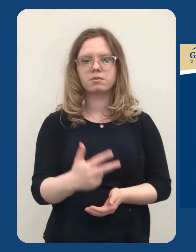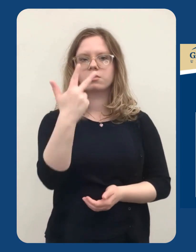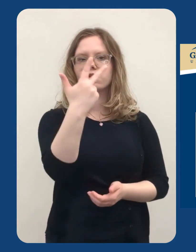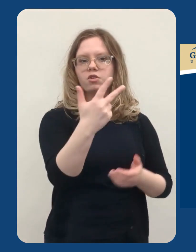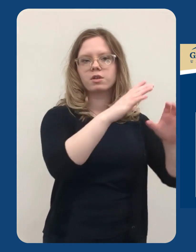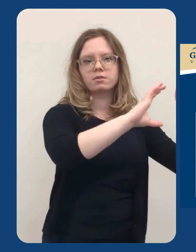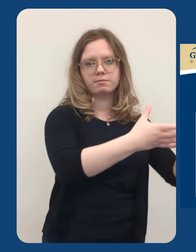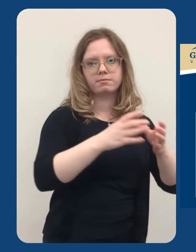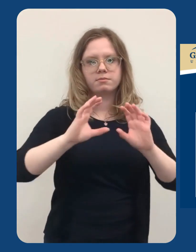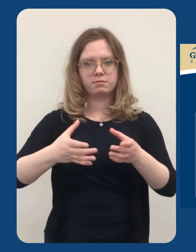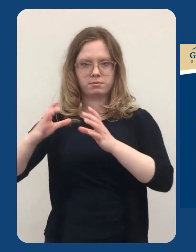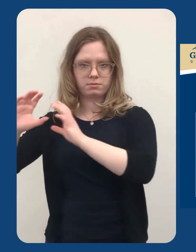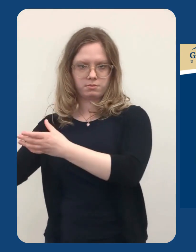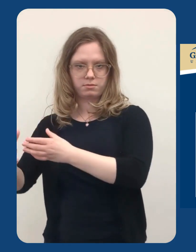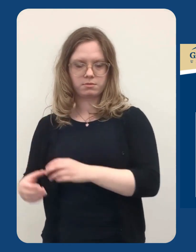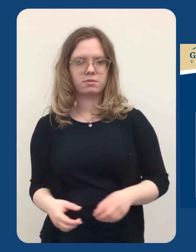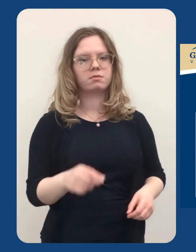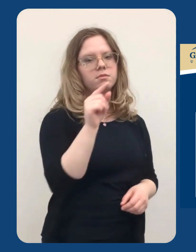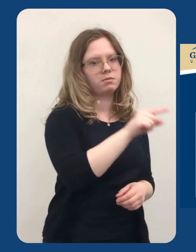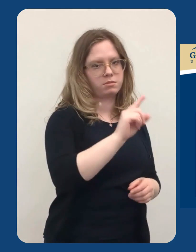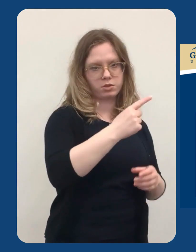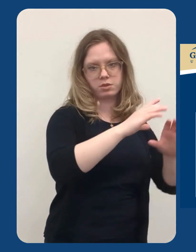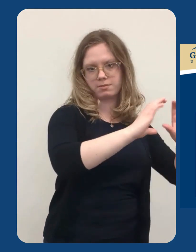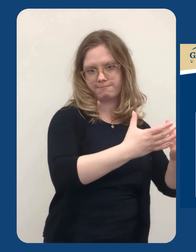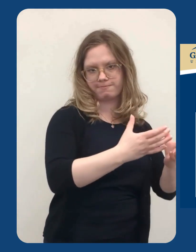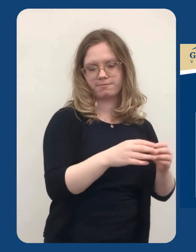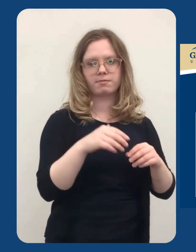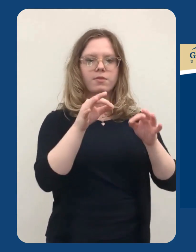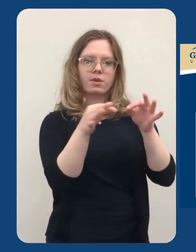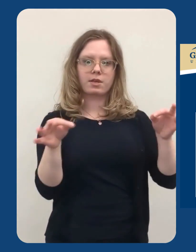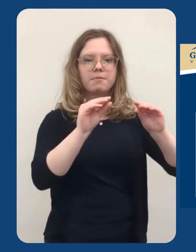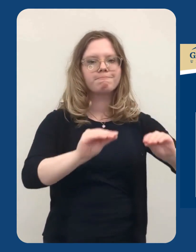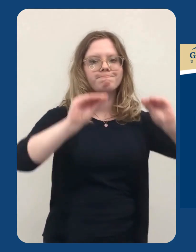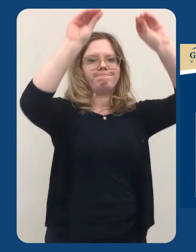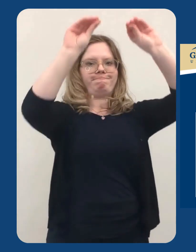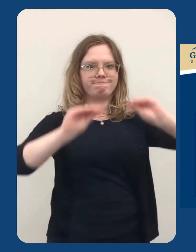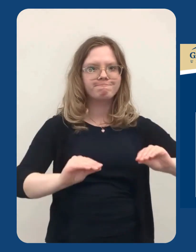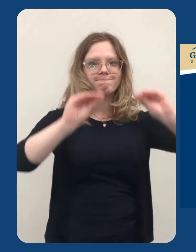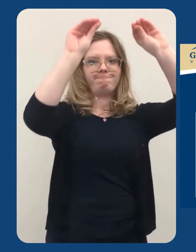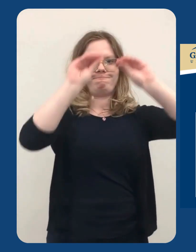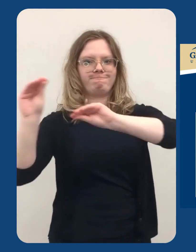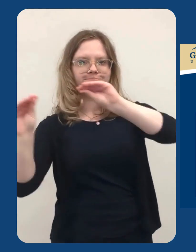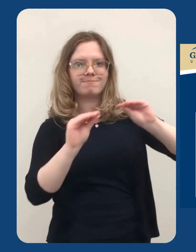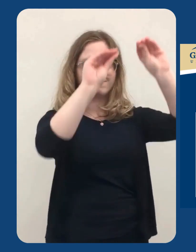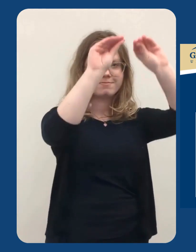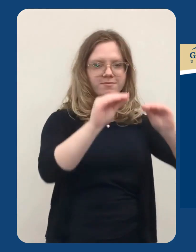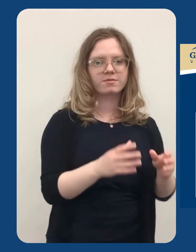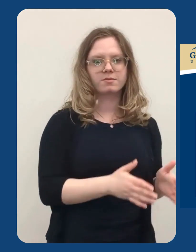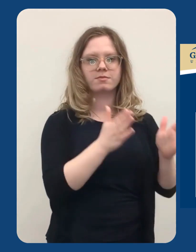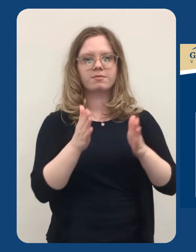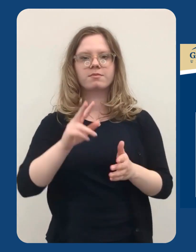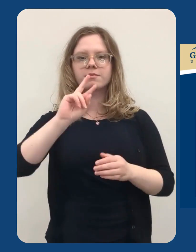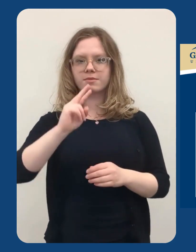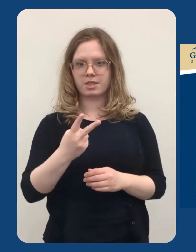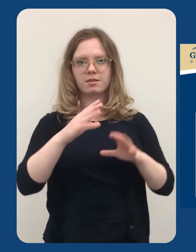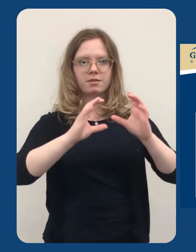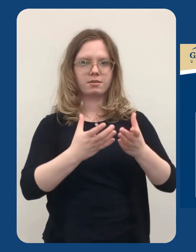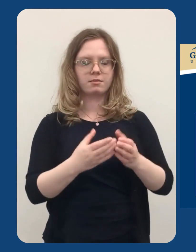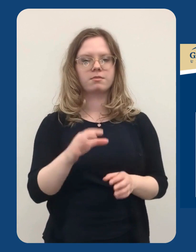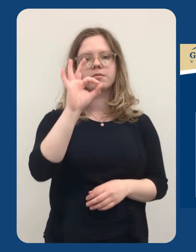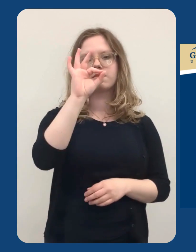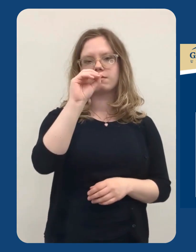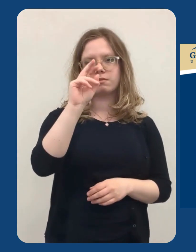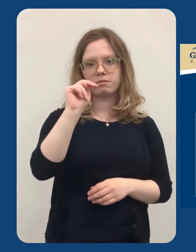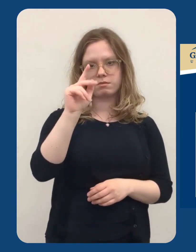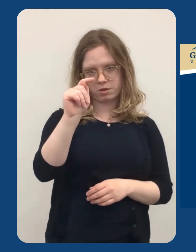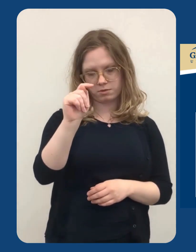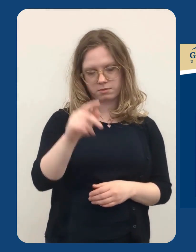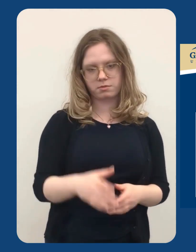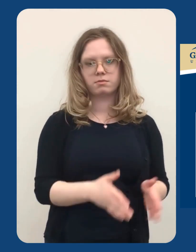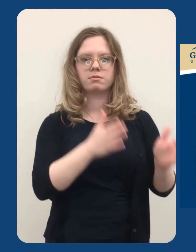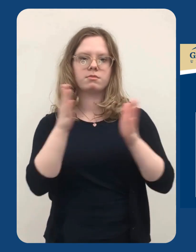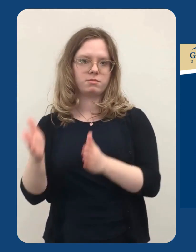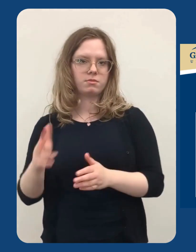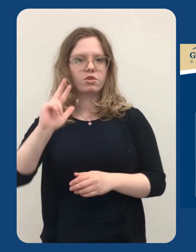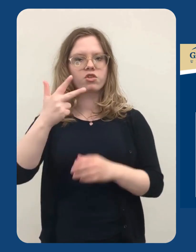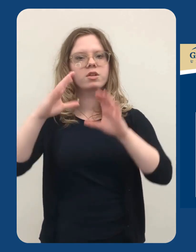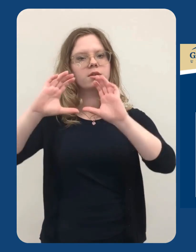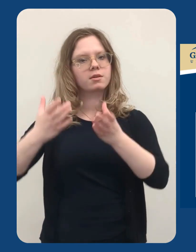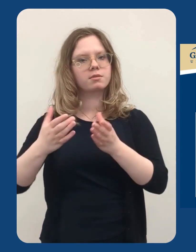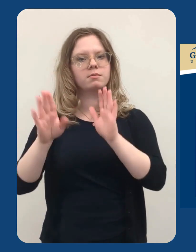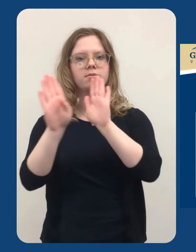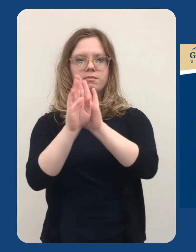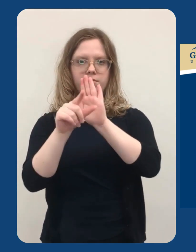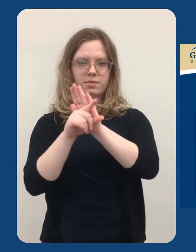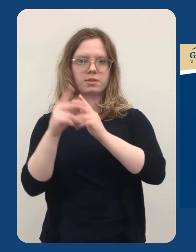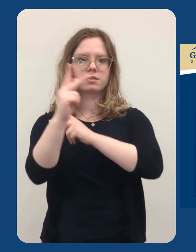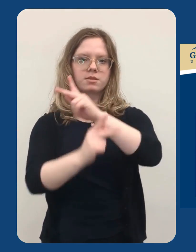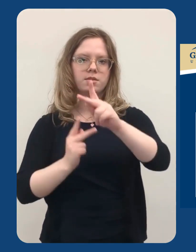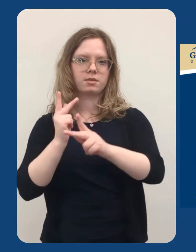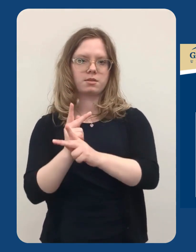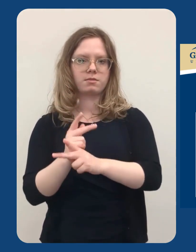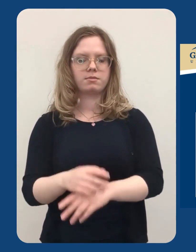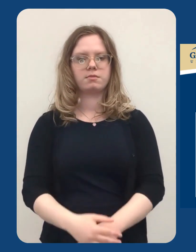Three subcategories: Placement, font and background,style